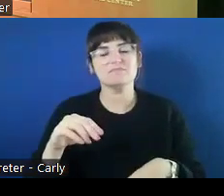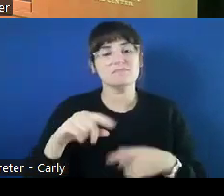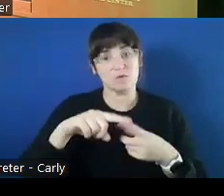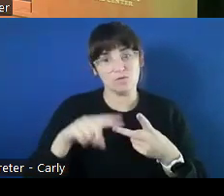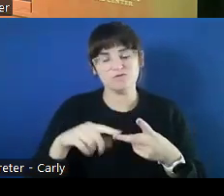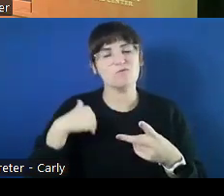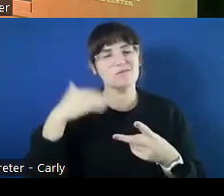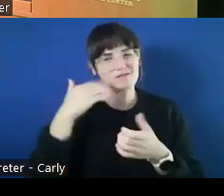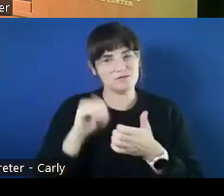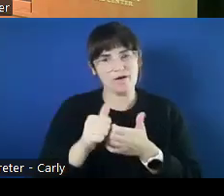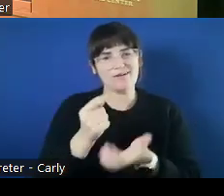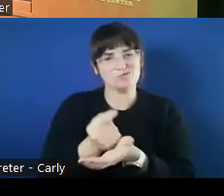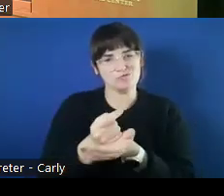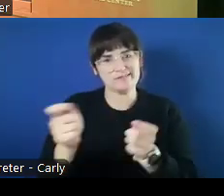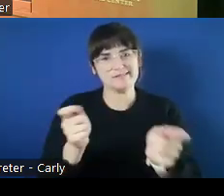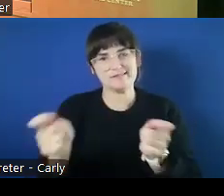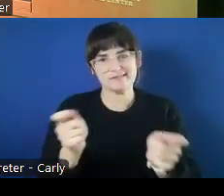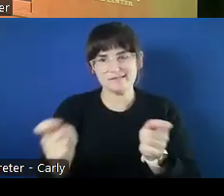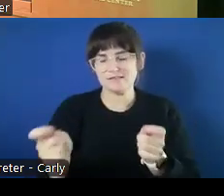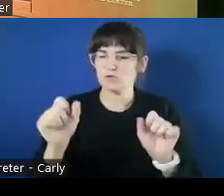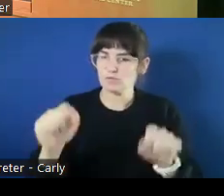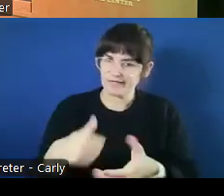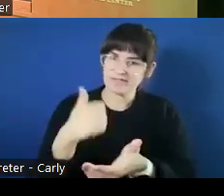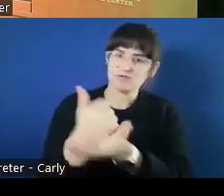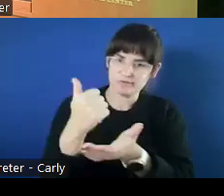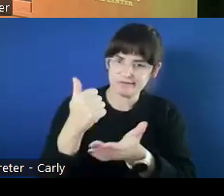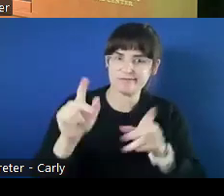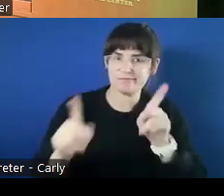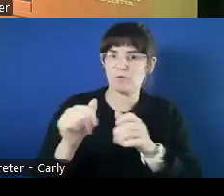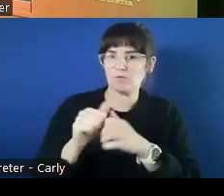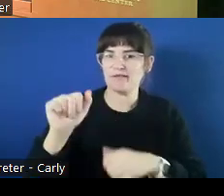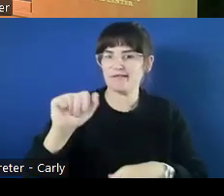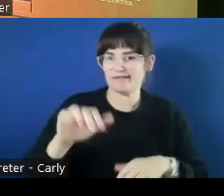treat so we definitely have treatments for anxiety disorders uh in a much better way than we do for